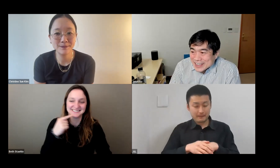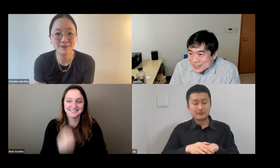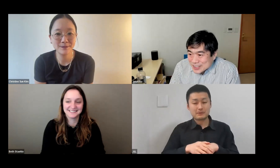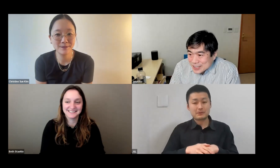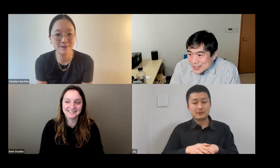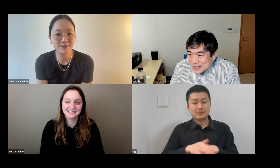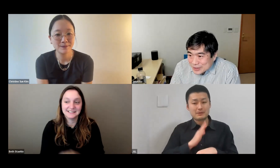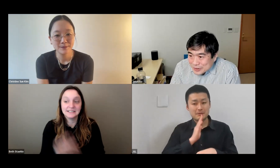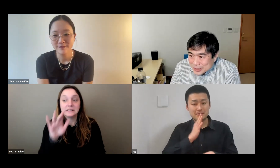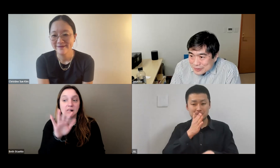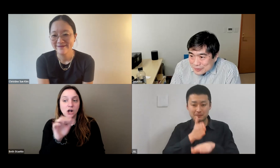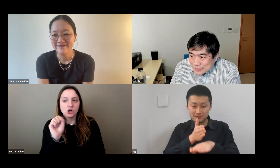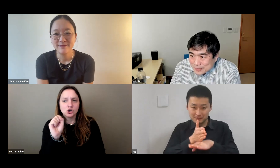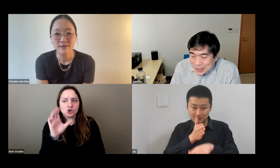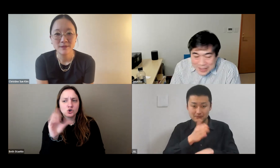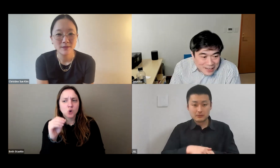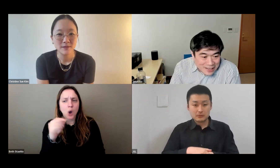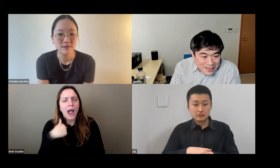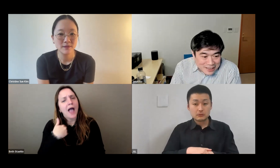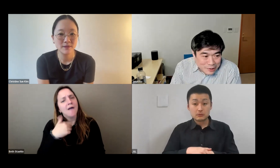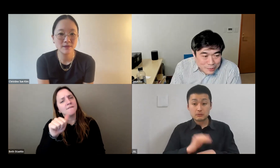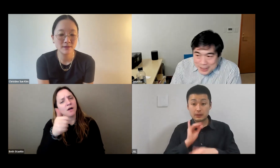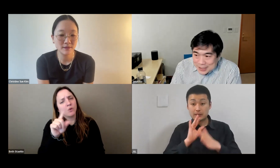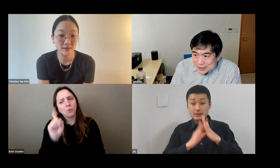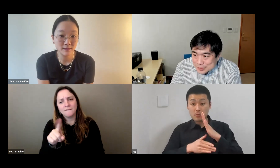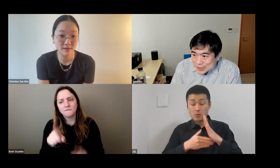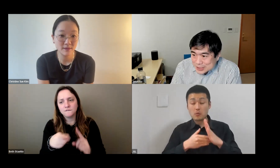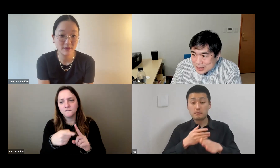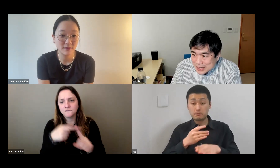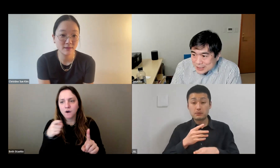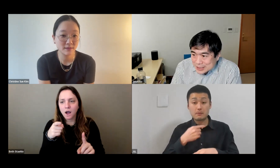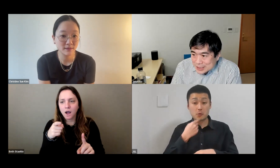There's another question from Aki Oba who was asking,